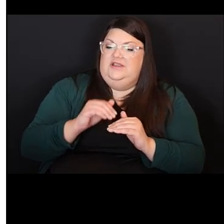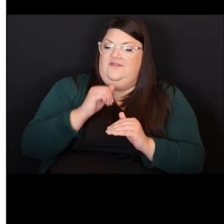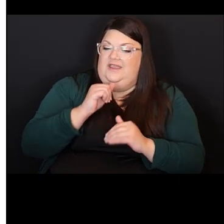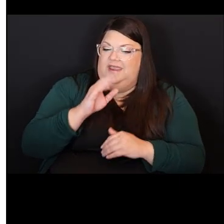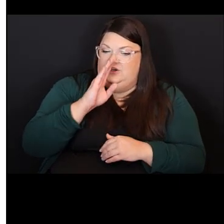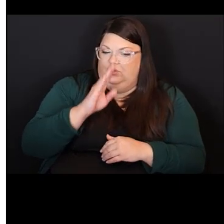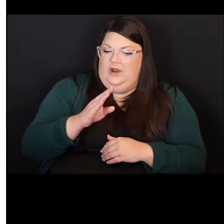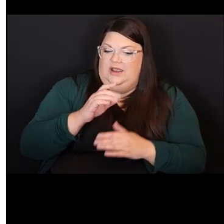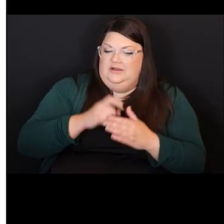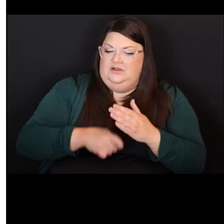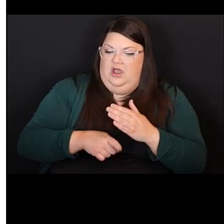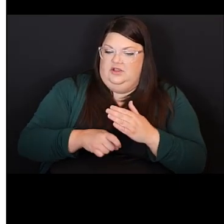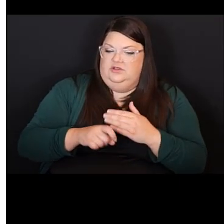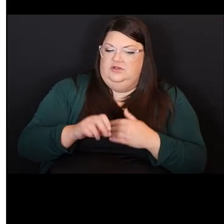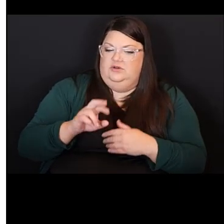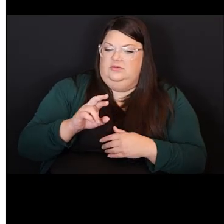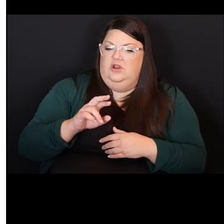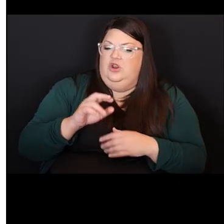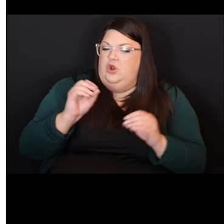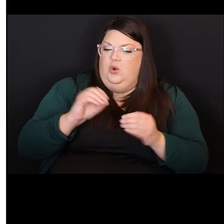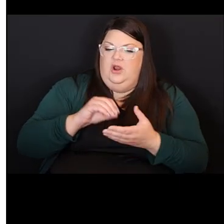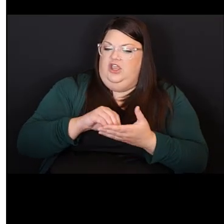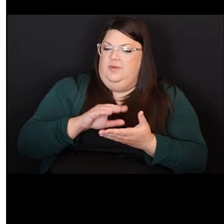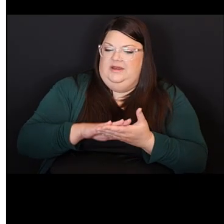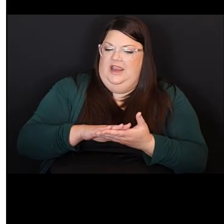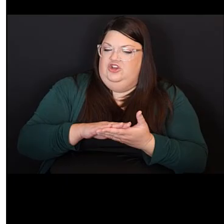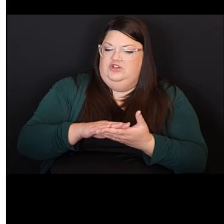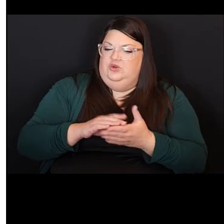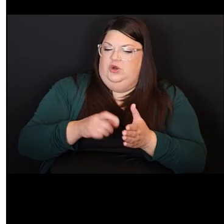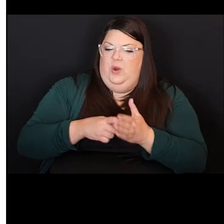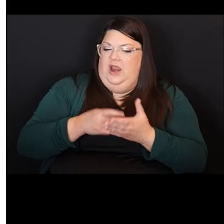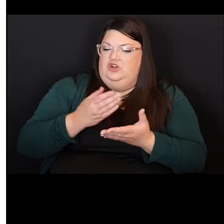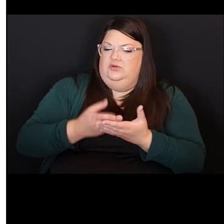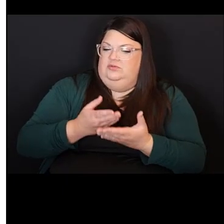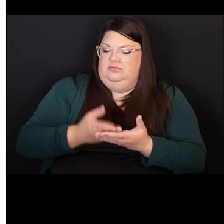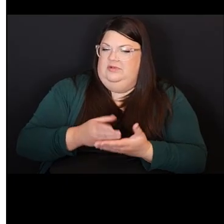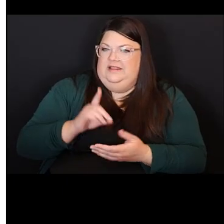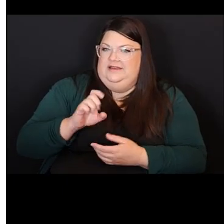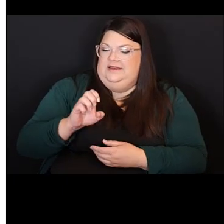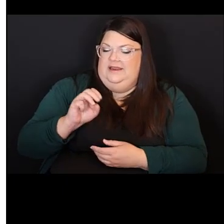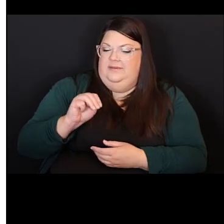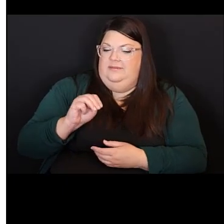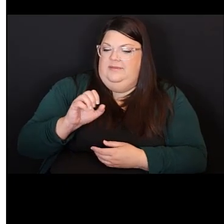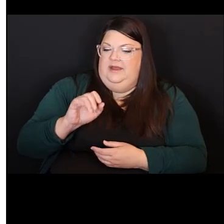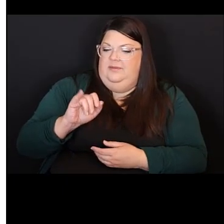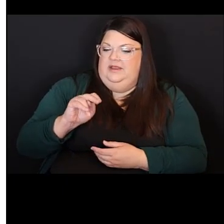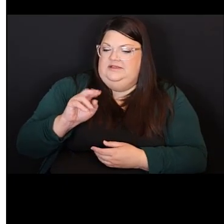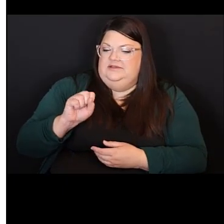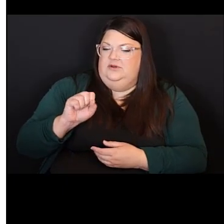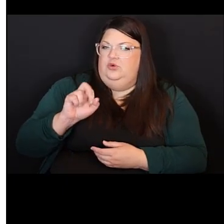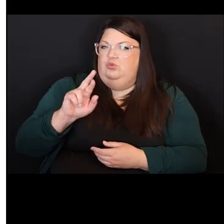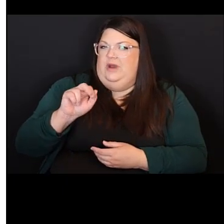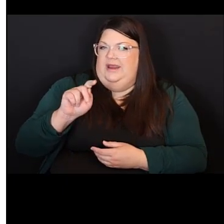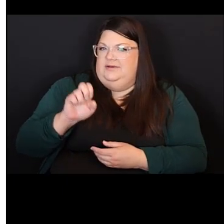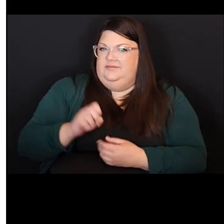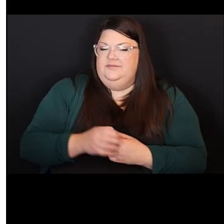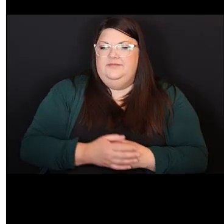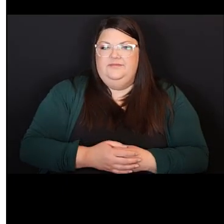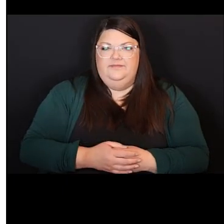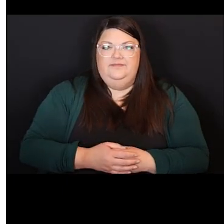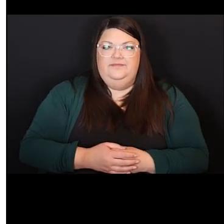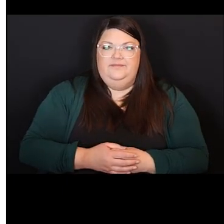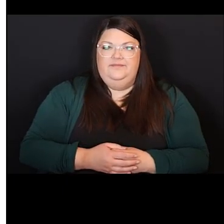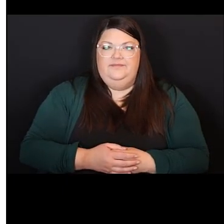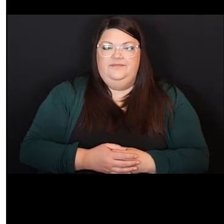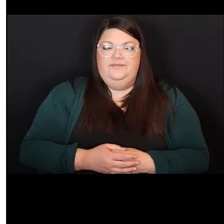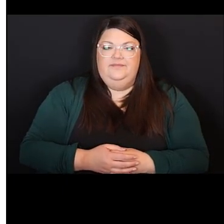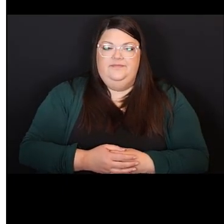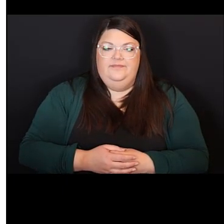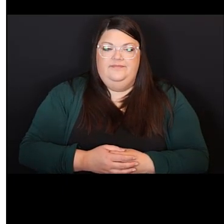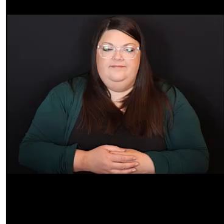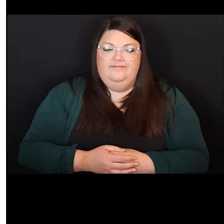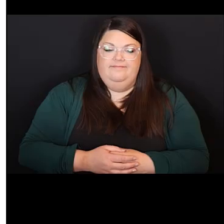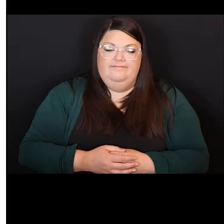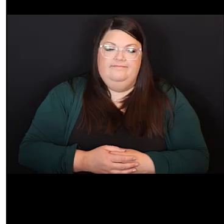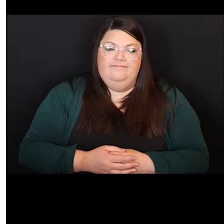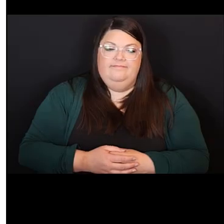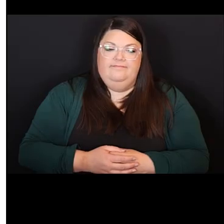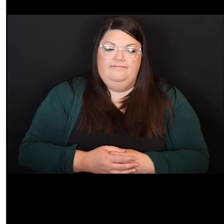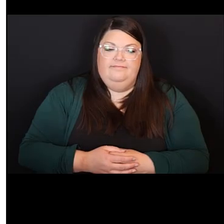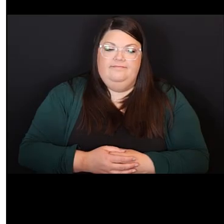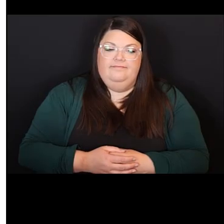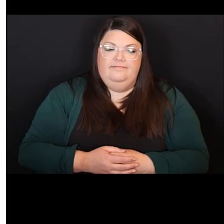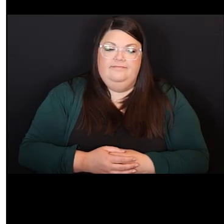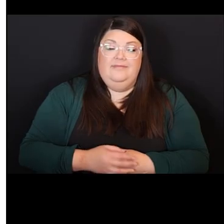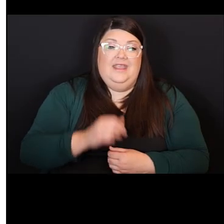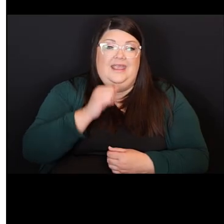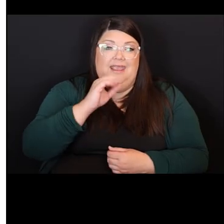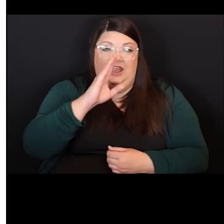de minimis rate. (34 CFR 75.560(c)) Slide 16, Indirect Cost Resources.